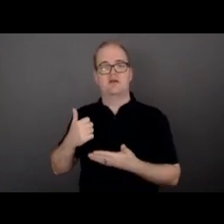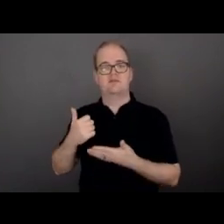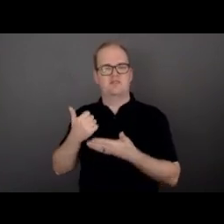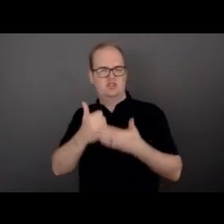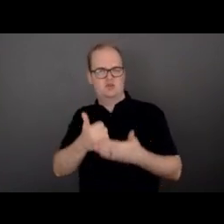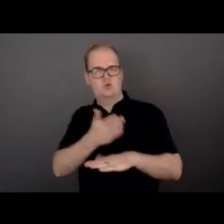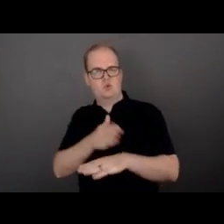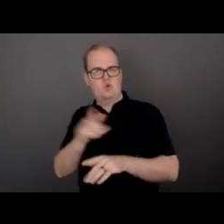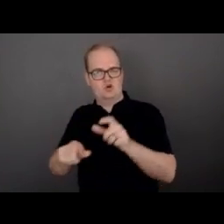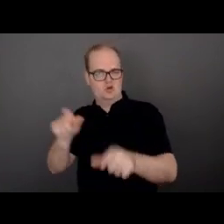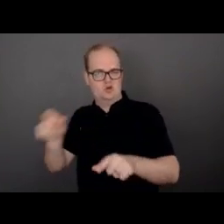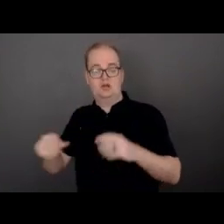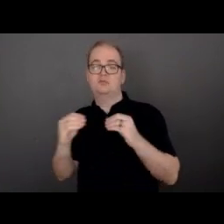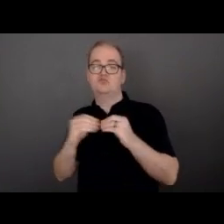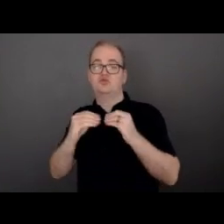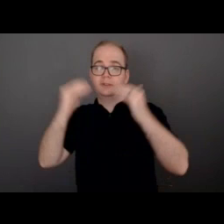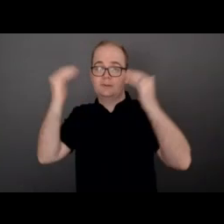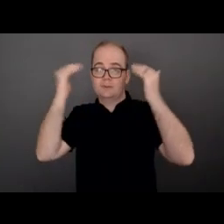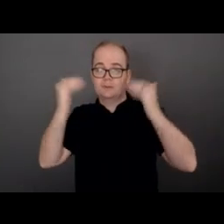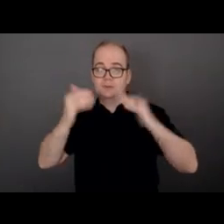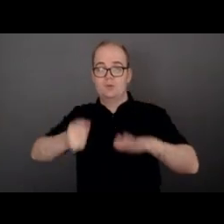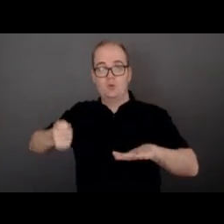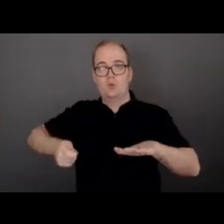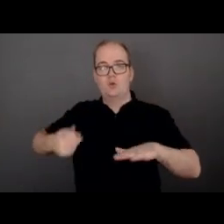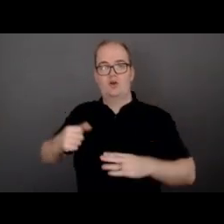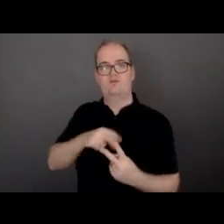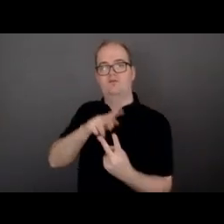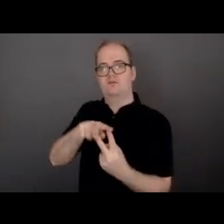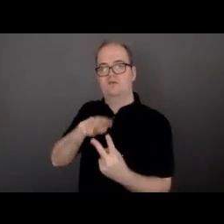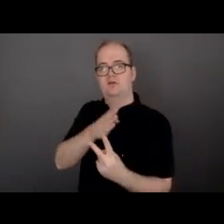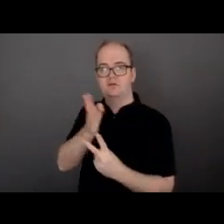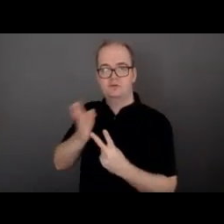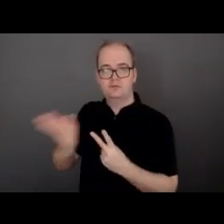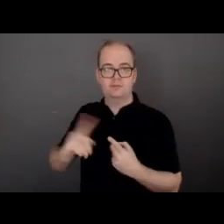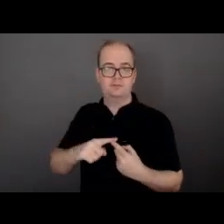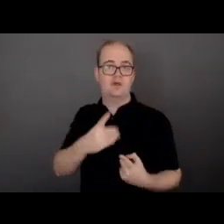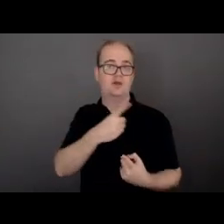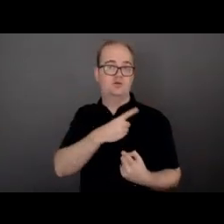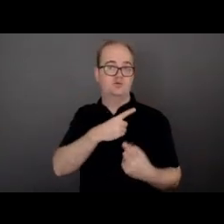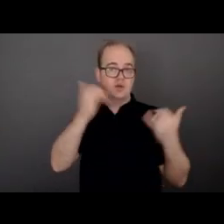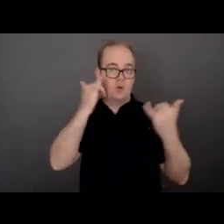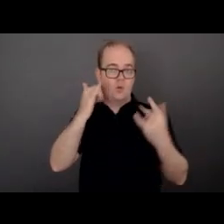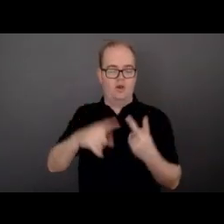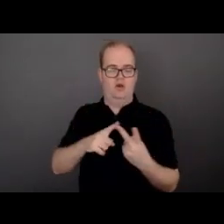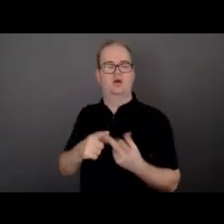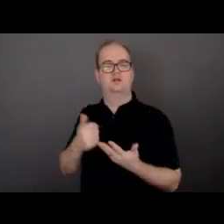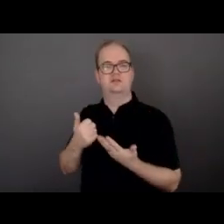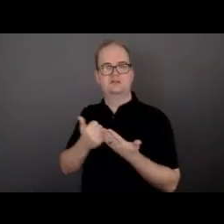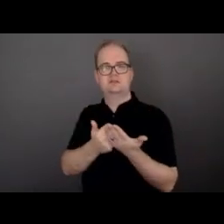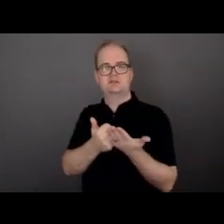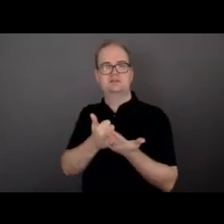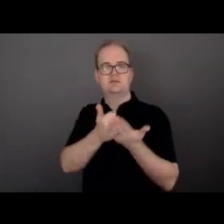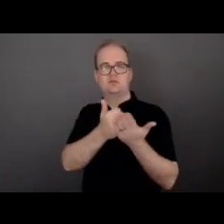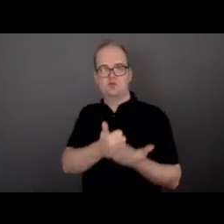we have a dual model of the duty lawyer and a support worker and we have that as well